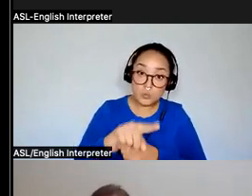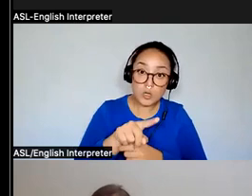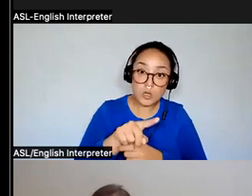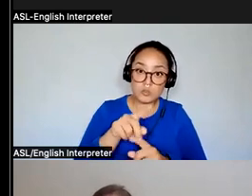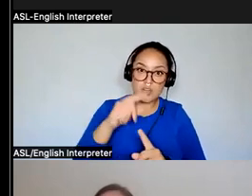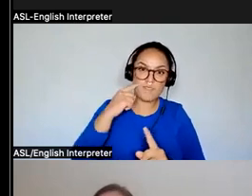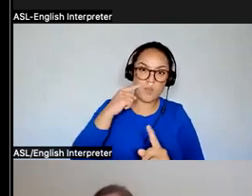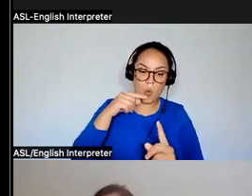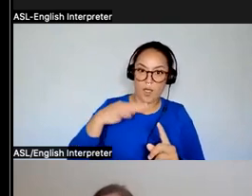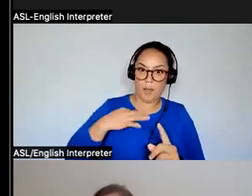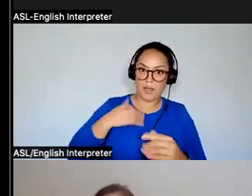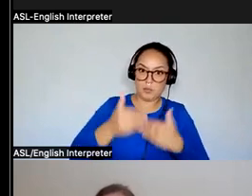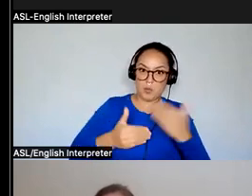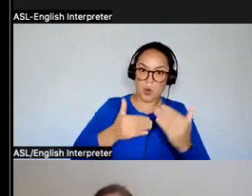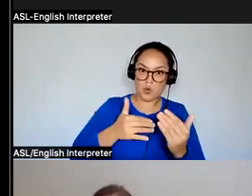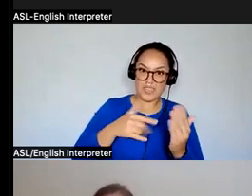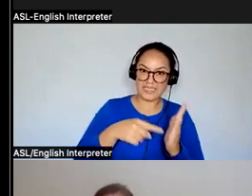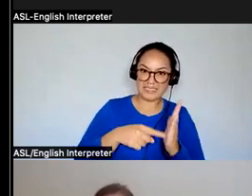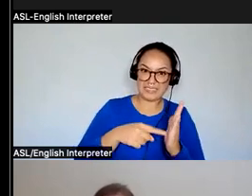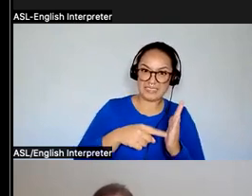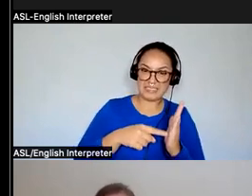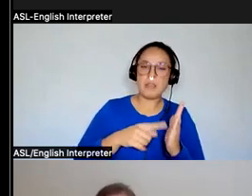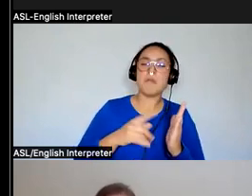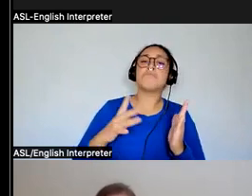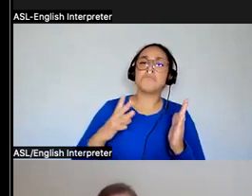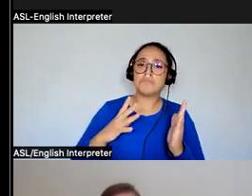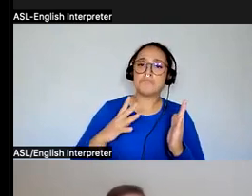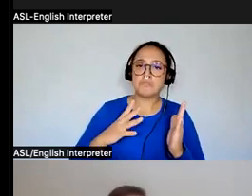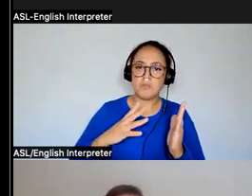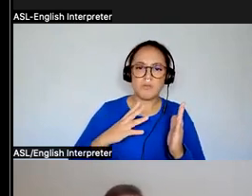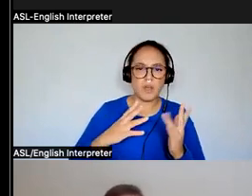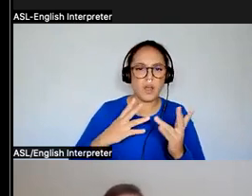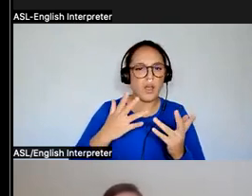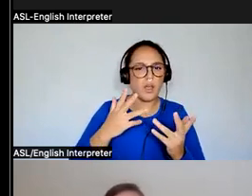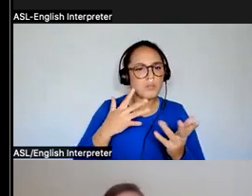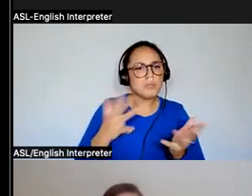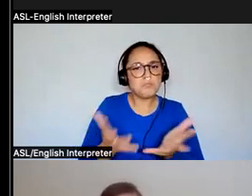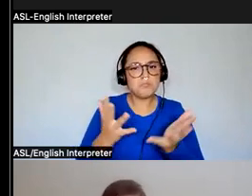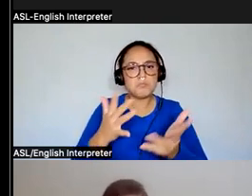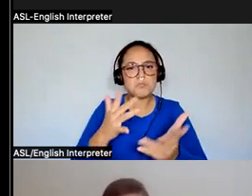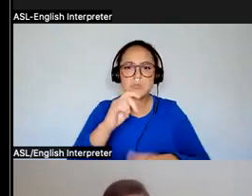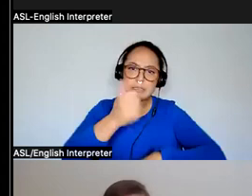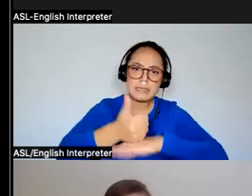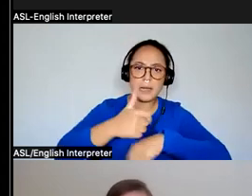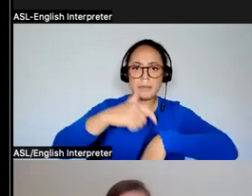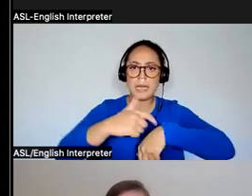application process before you you know, call me. But if you prefer to call please do.